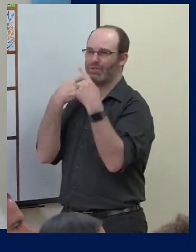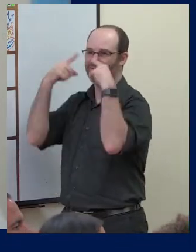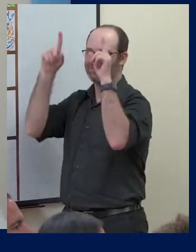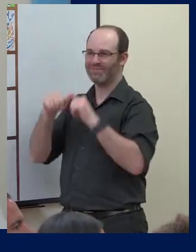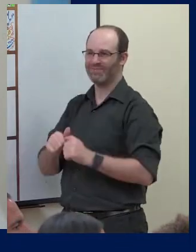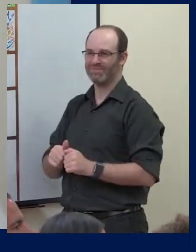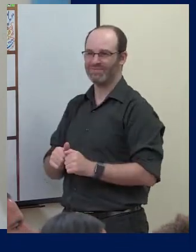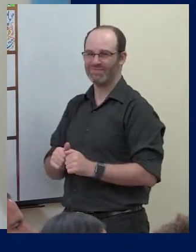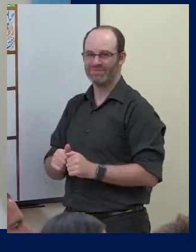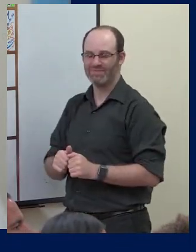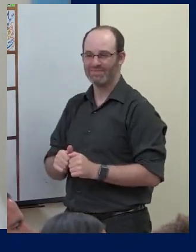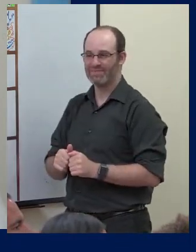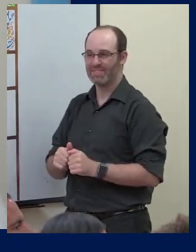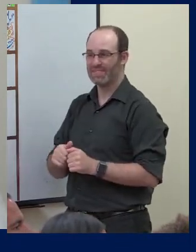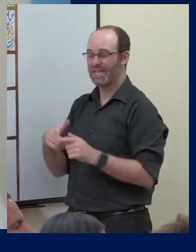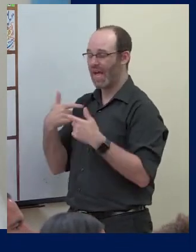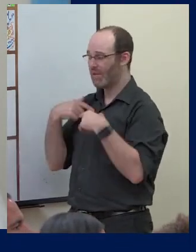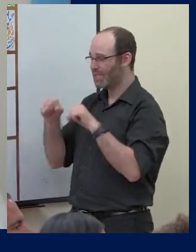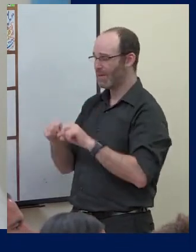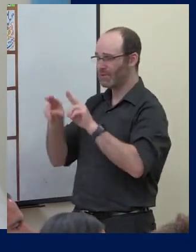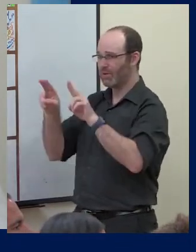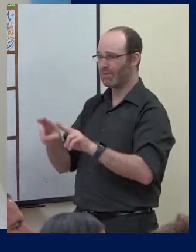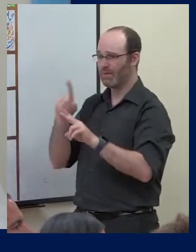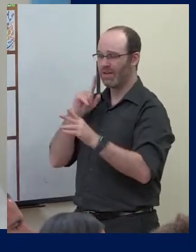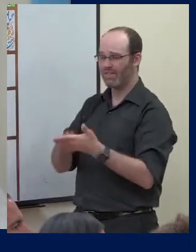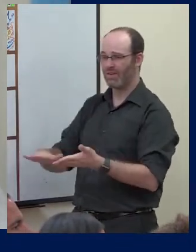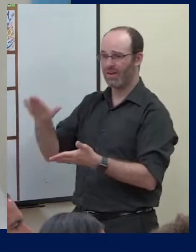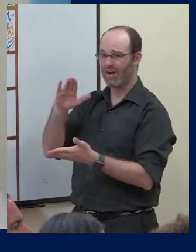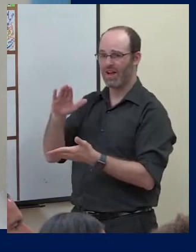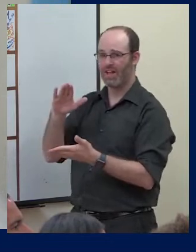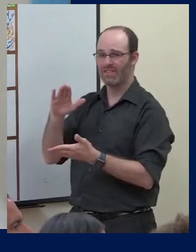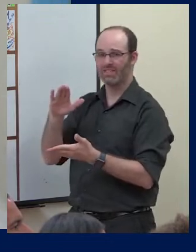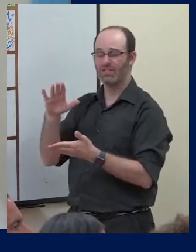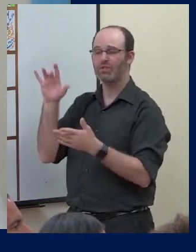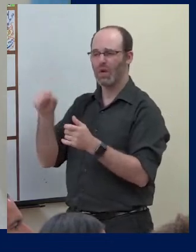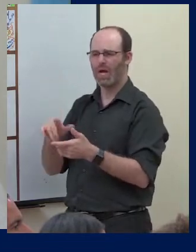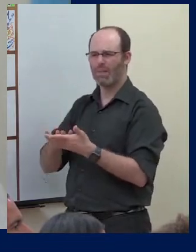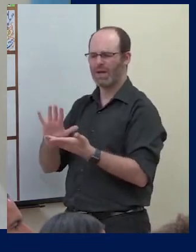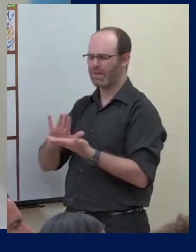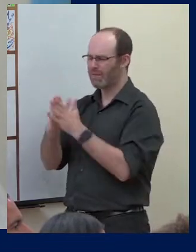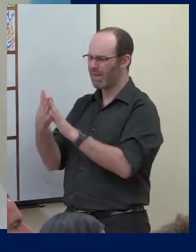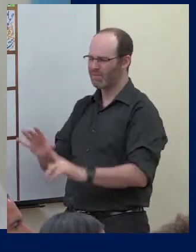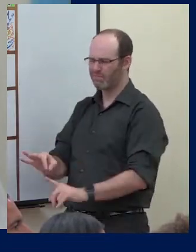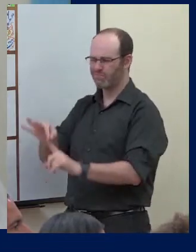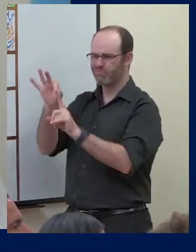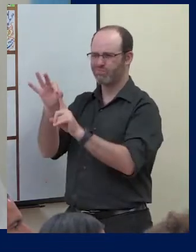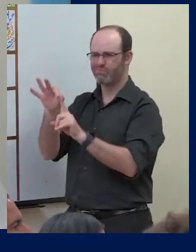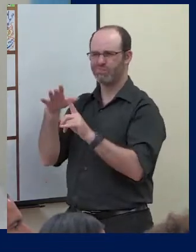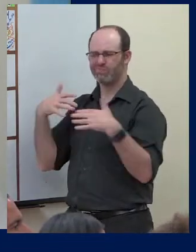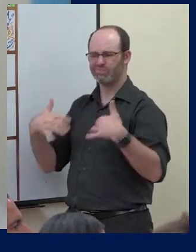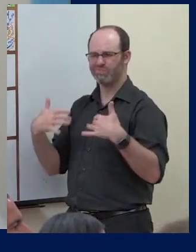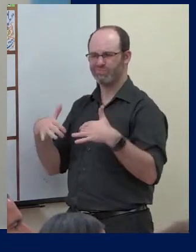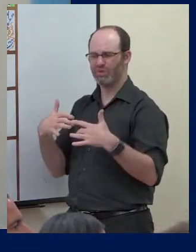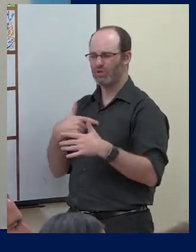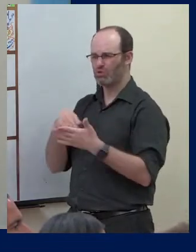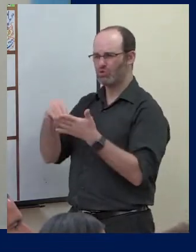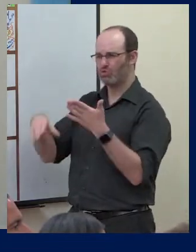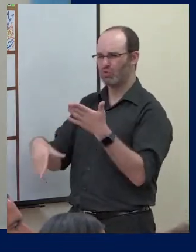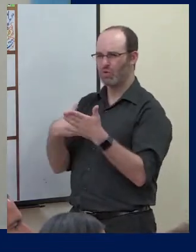Help me apply to college and touring so I could be an outstanding student at the high school I was attending.